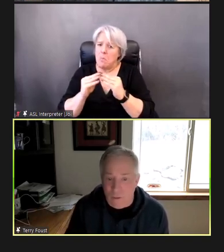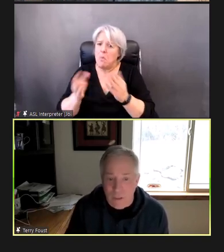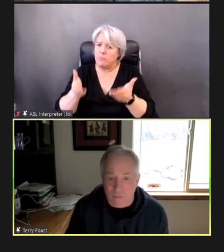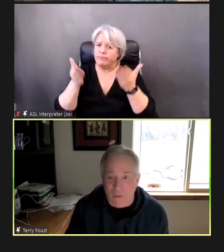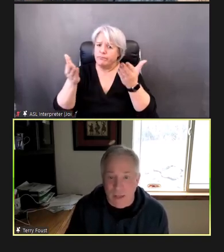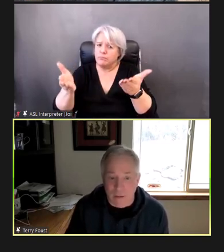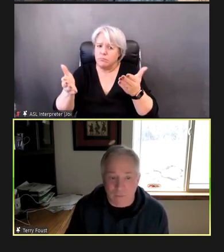5.